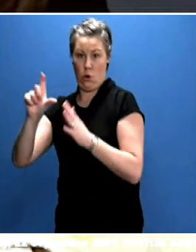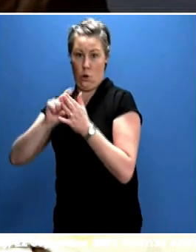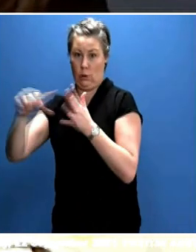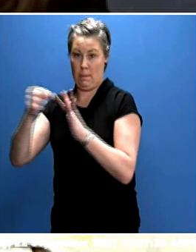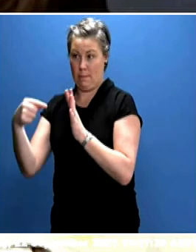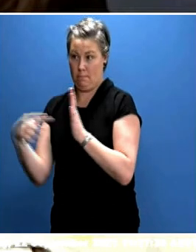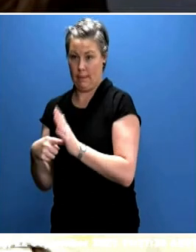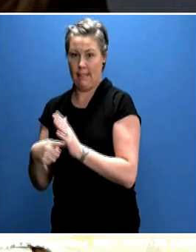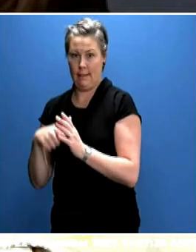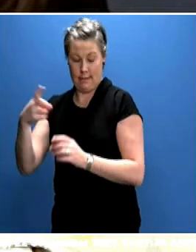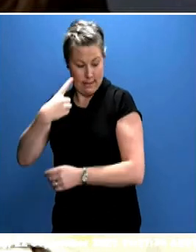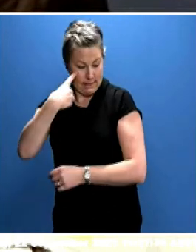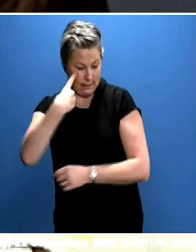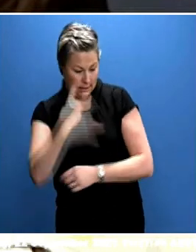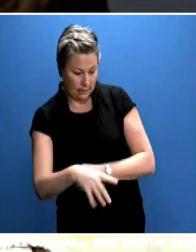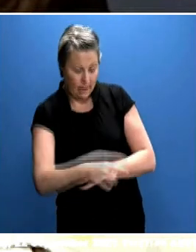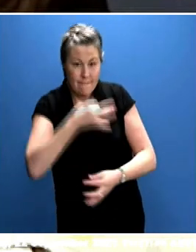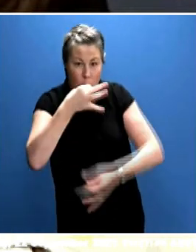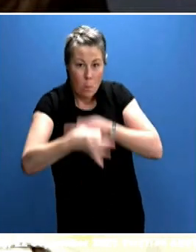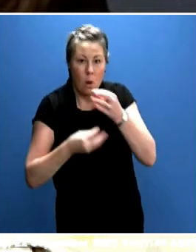them that they'd seen the client vomiting blood,